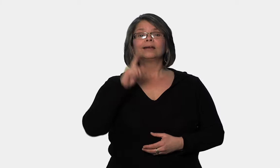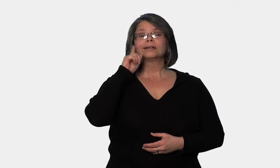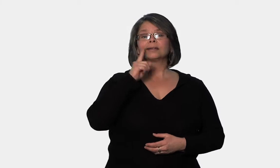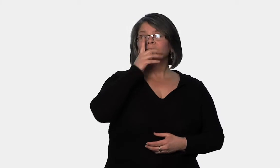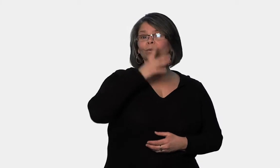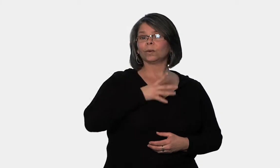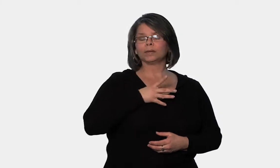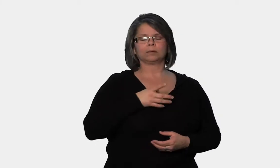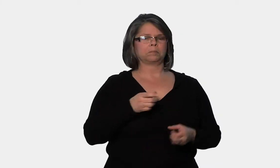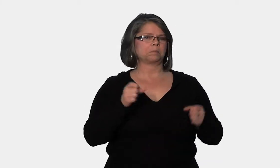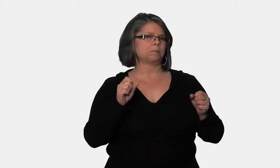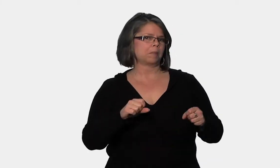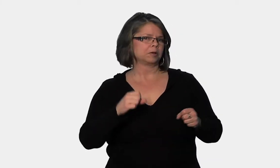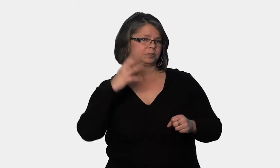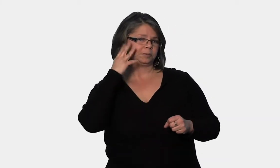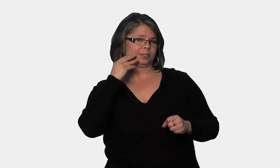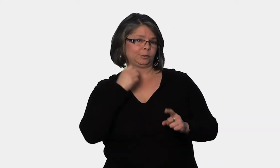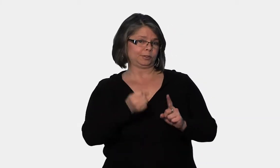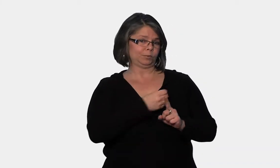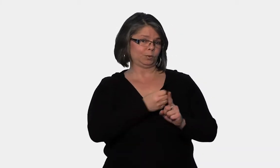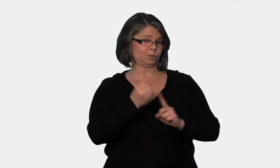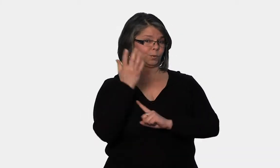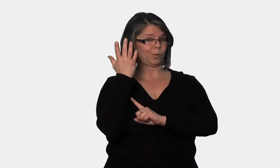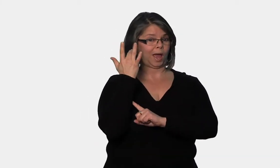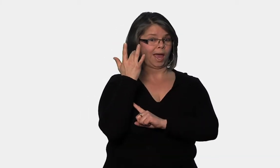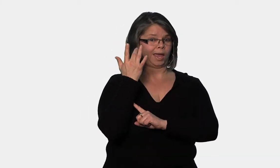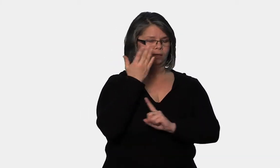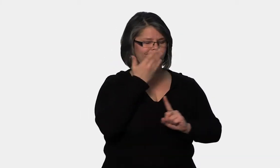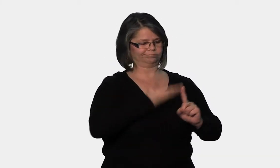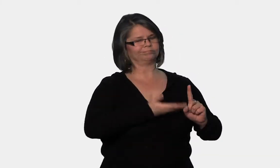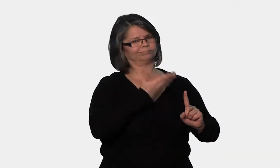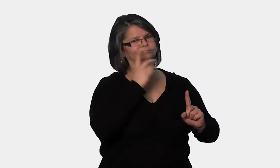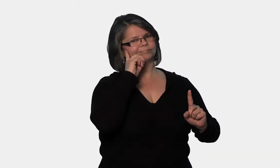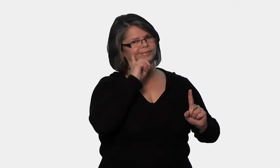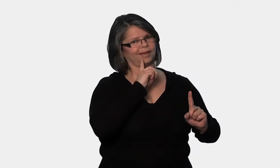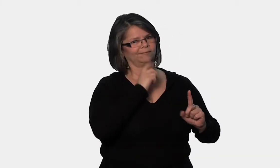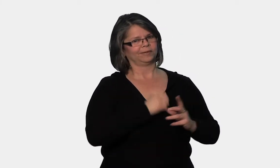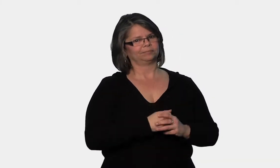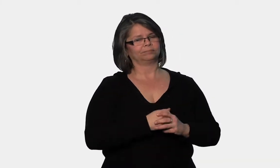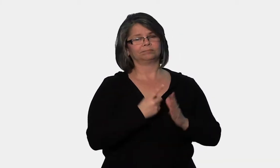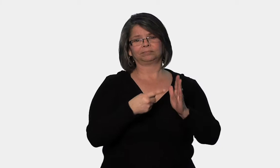Deaf women may also experience abuse related to their deafness,